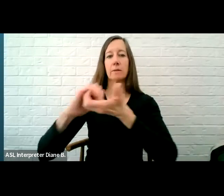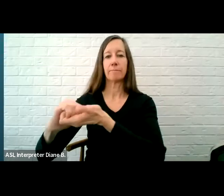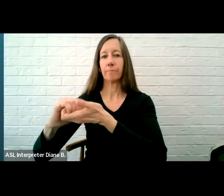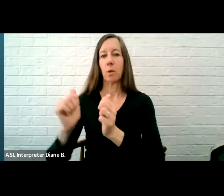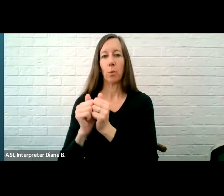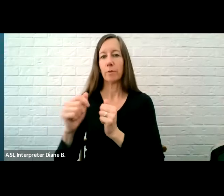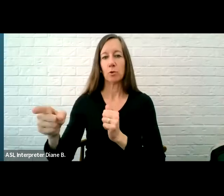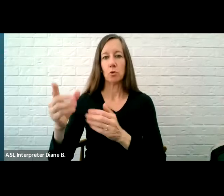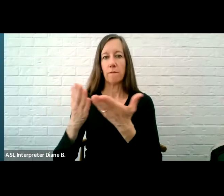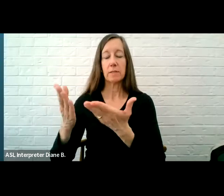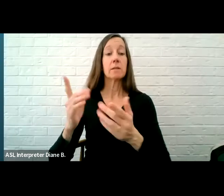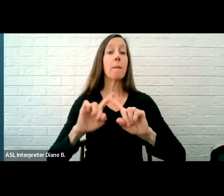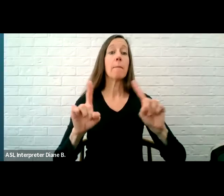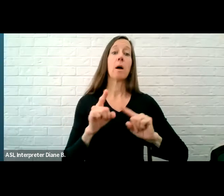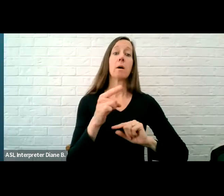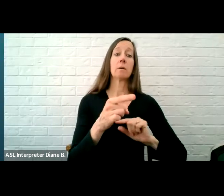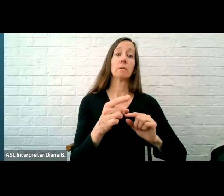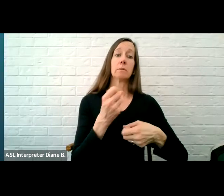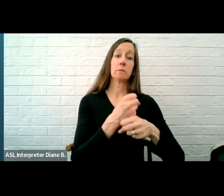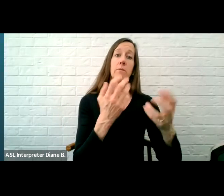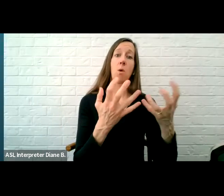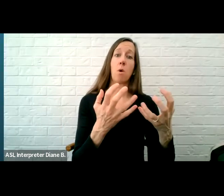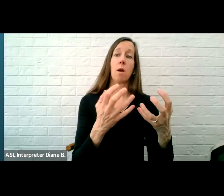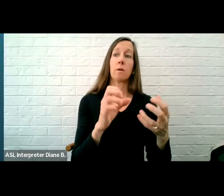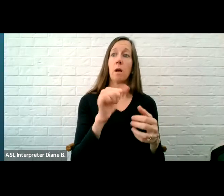developers and other funders to try to increase the availability